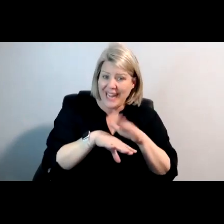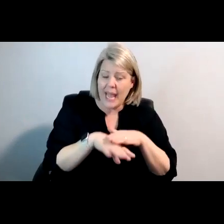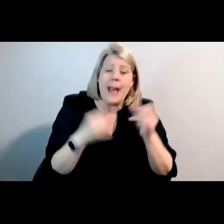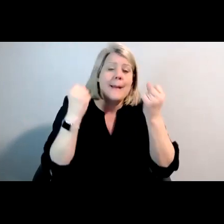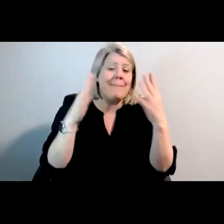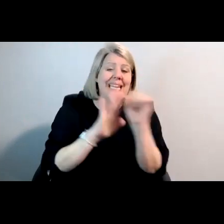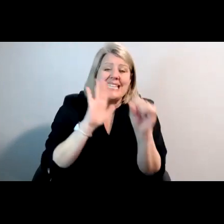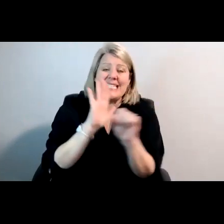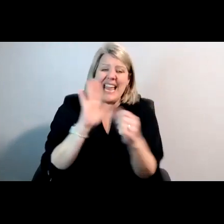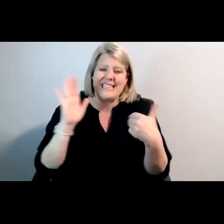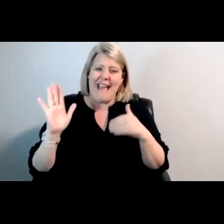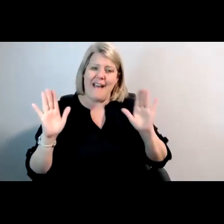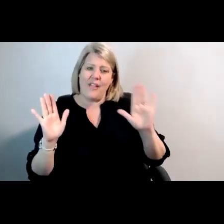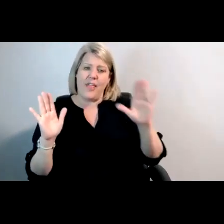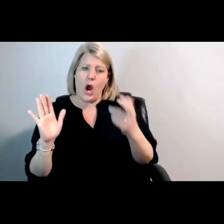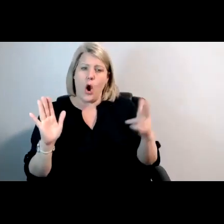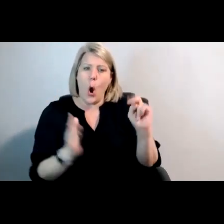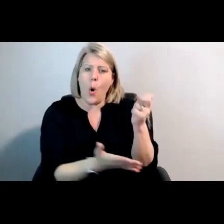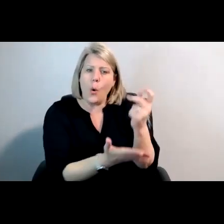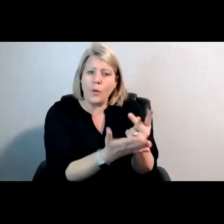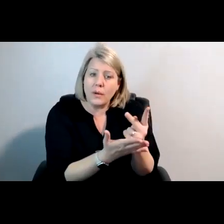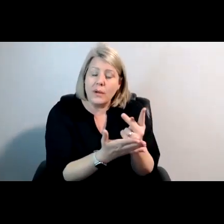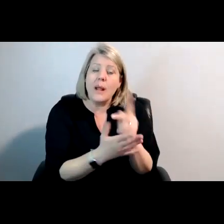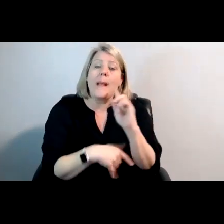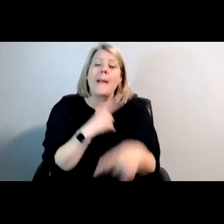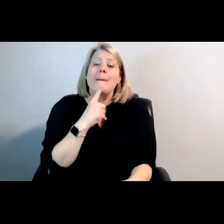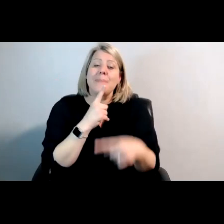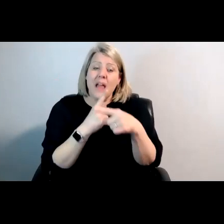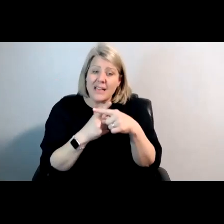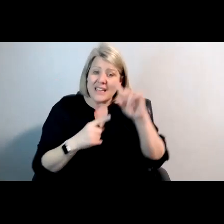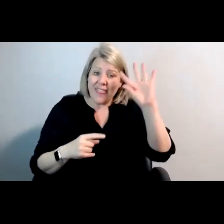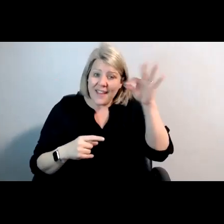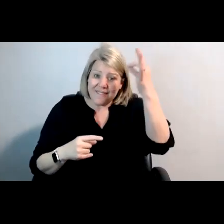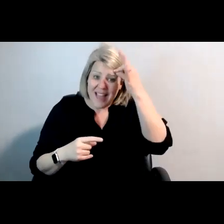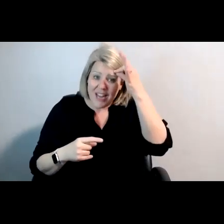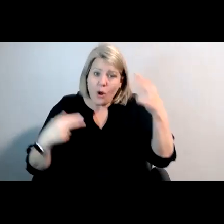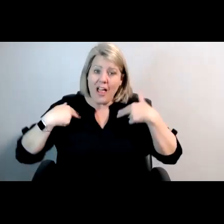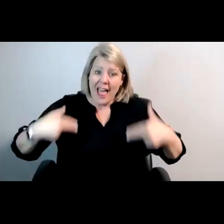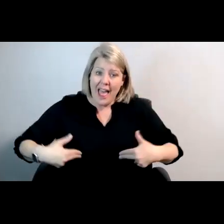Also, in addition to the federal health of information law that works there for privacy,